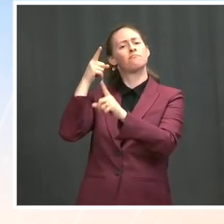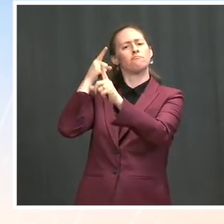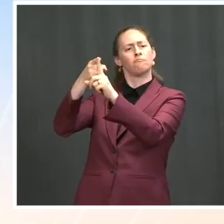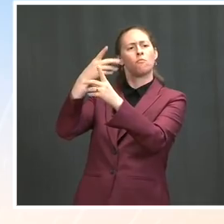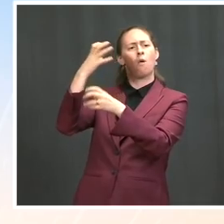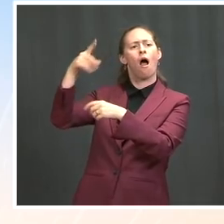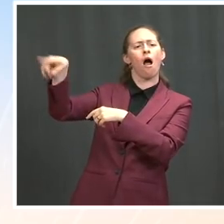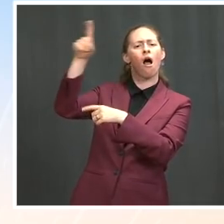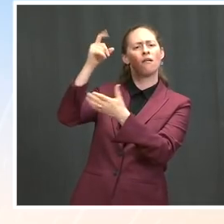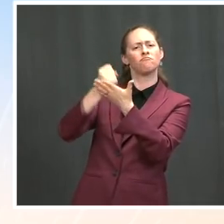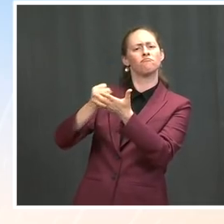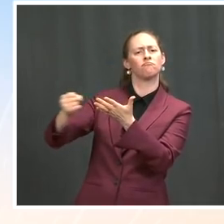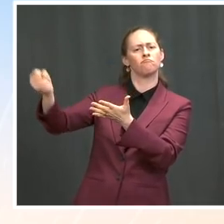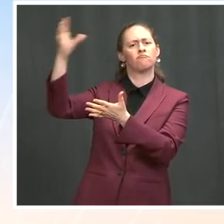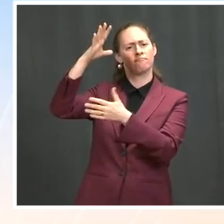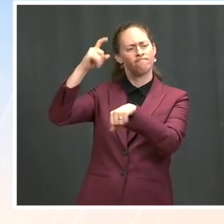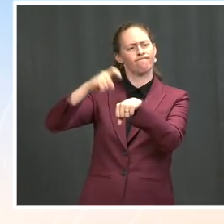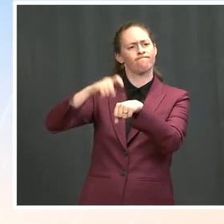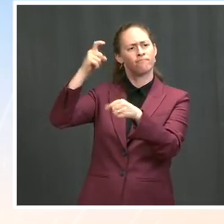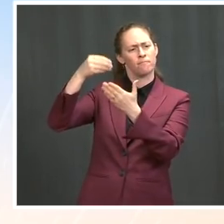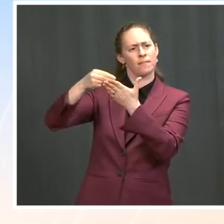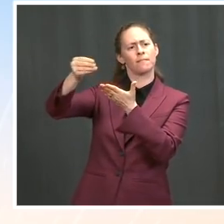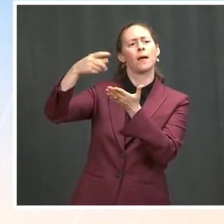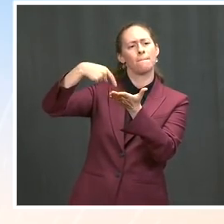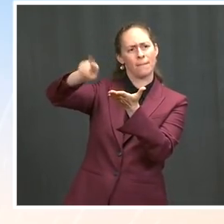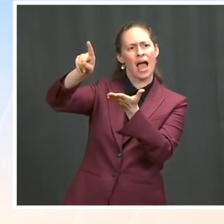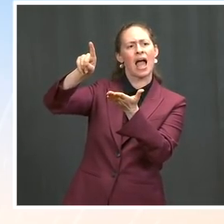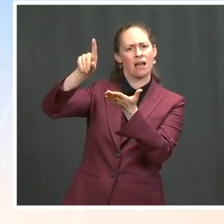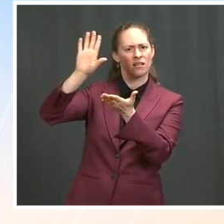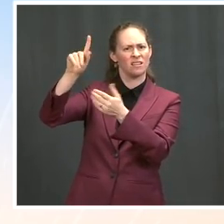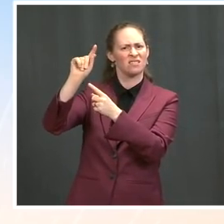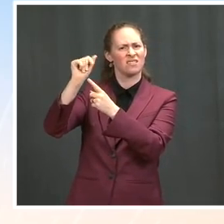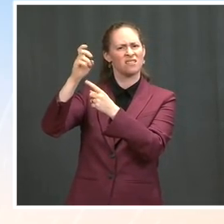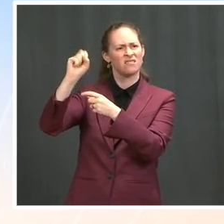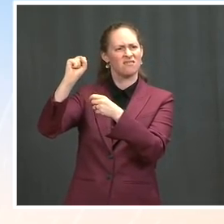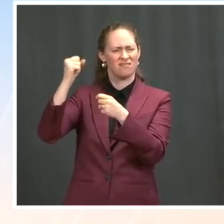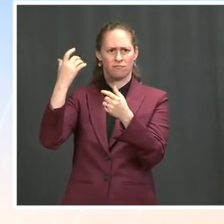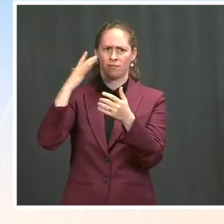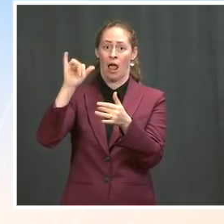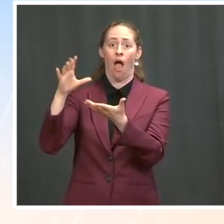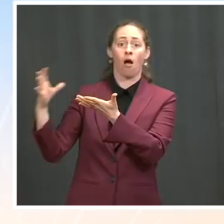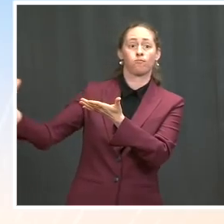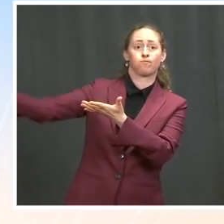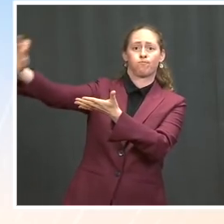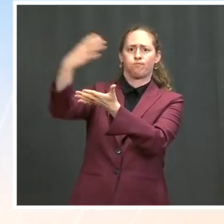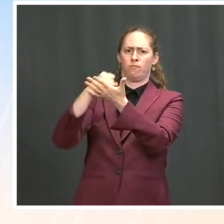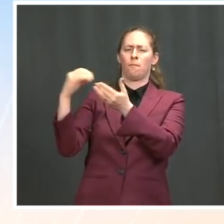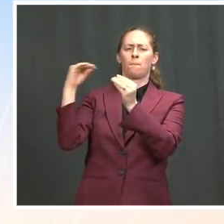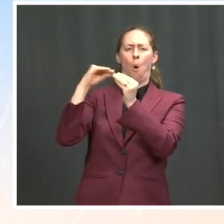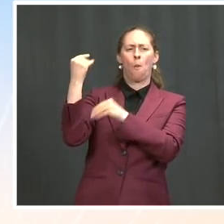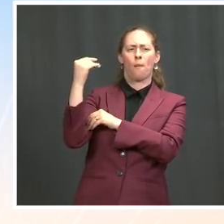which would raise a significantly larger amount than the gas tax -- does exactly that and should meet his bar.